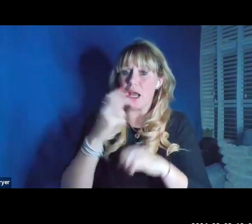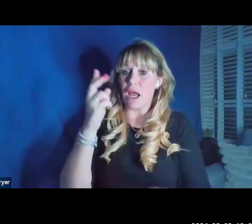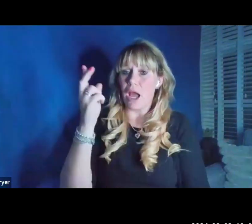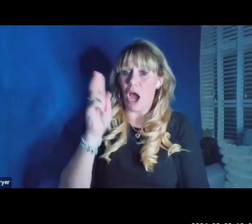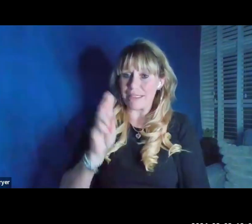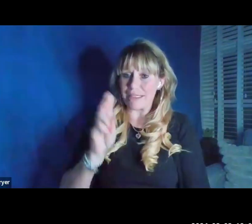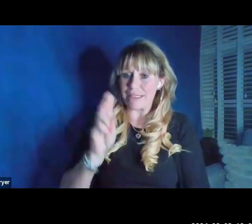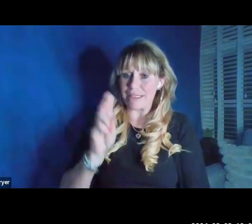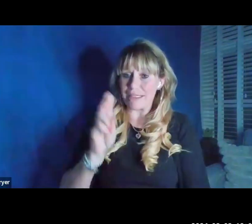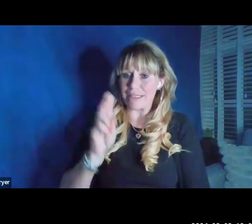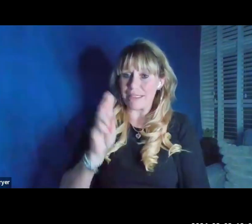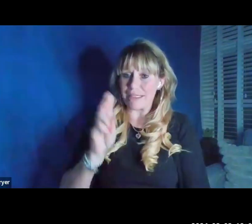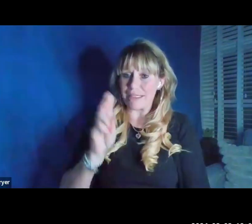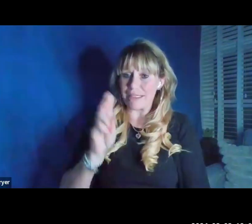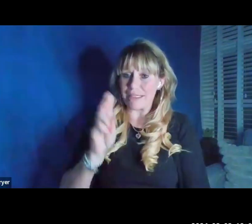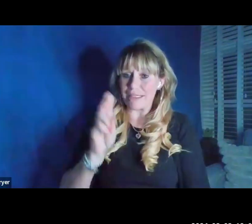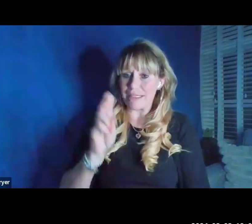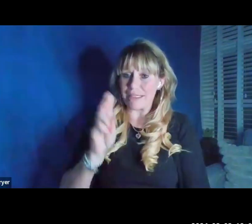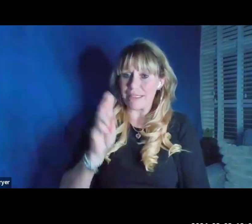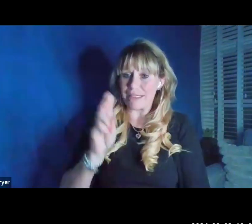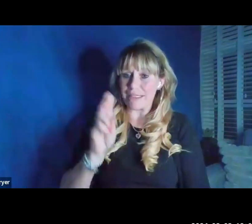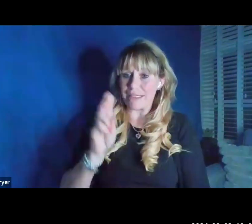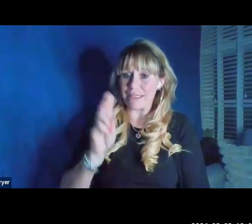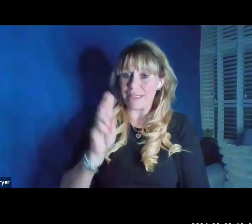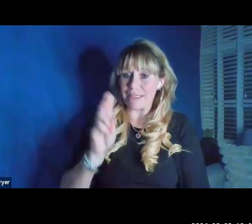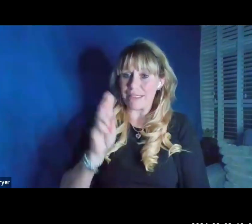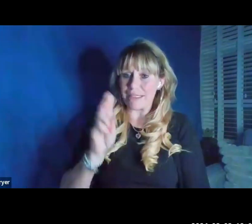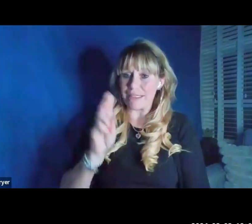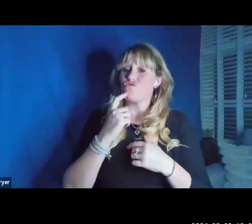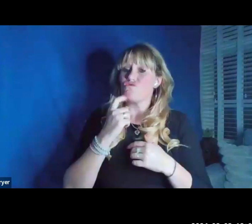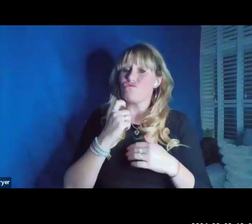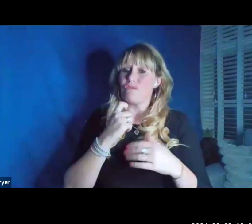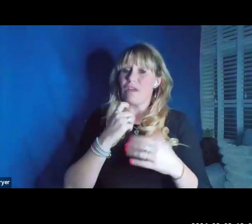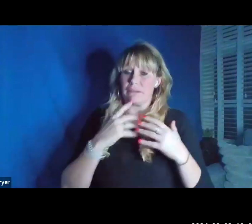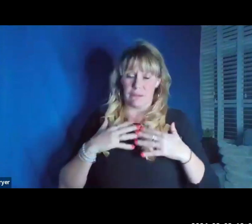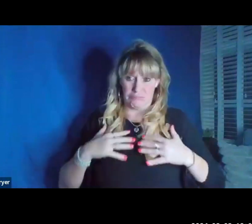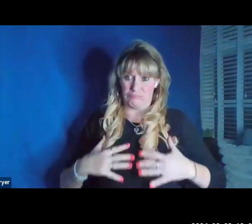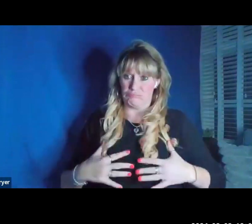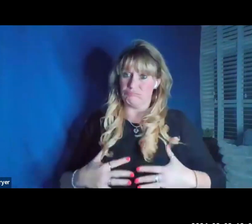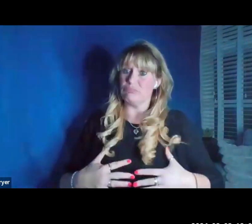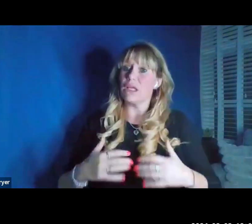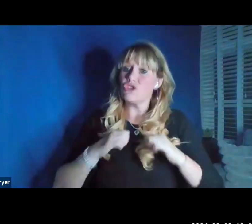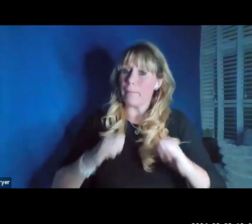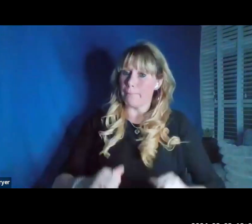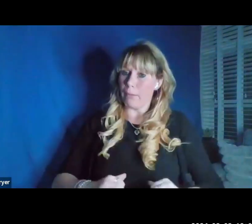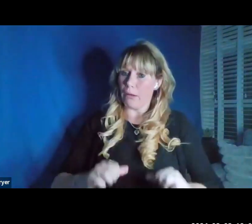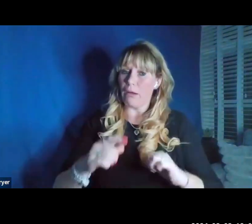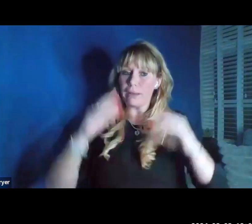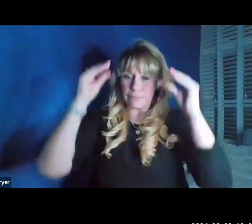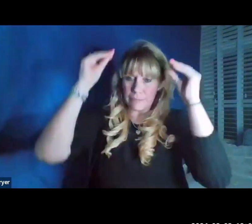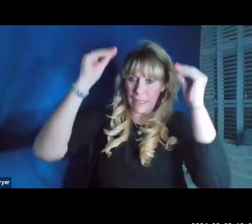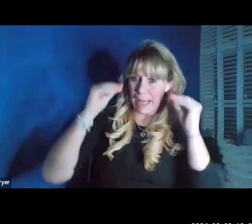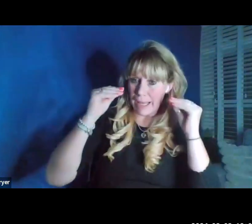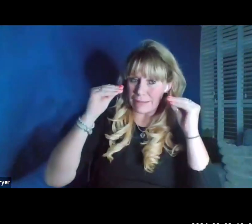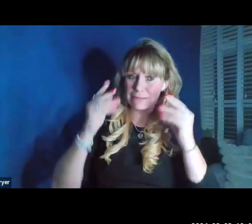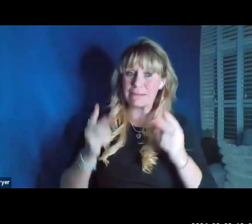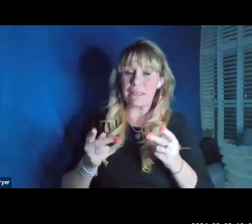I'm wearing a red mohair jumper with a grey Trilby hat over a hennaed crop and silver coloured jewellery.